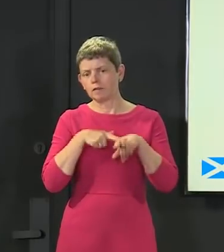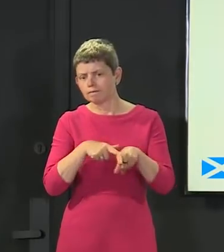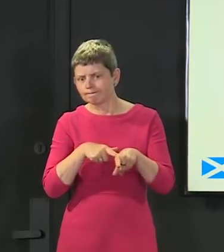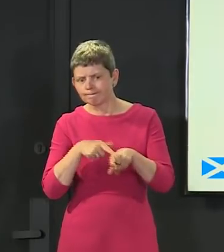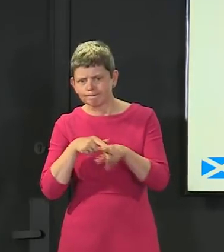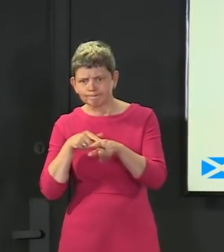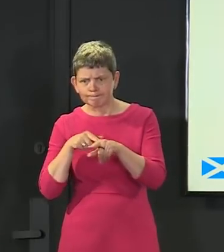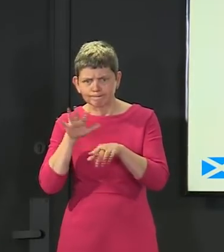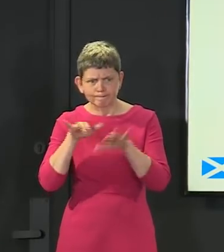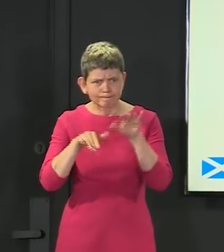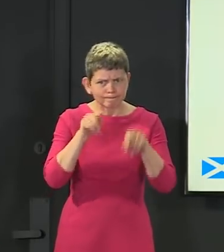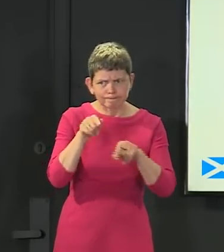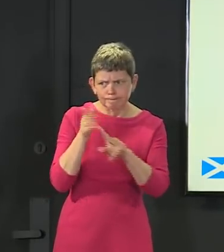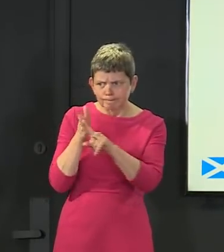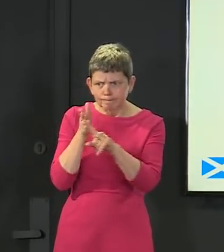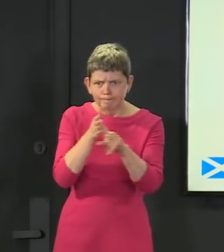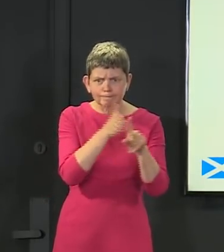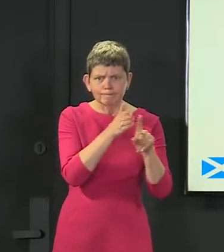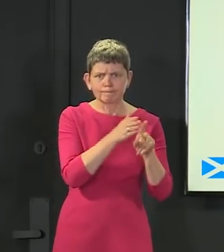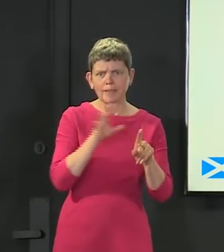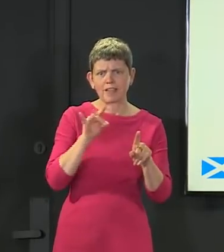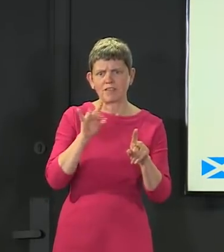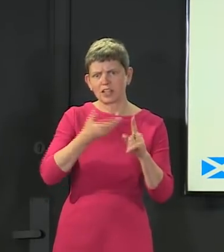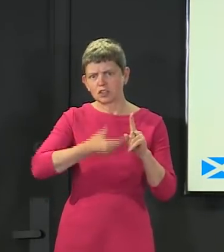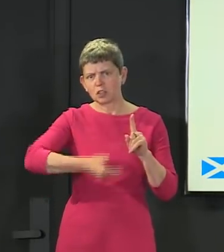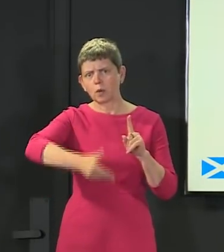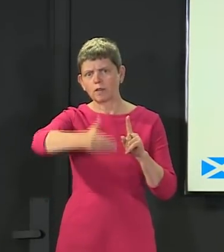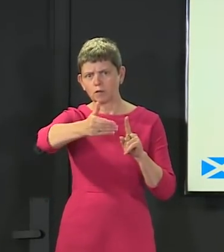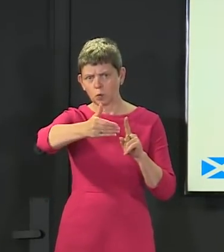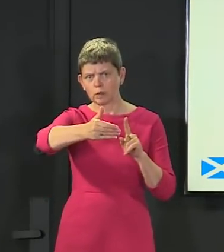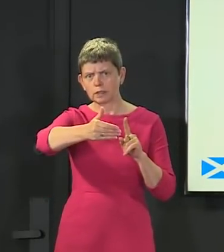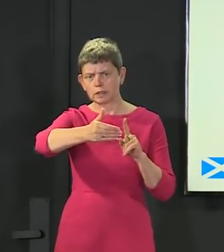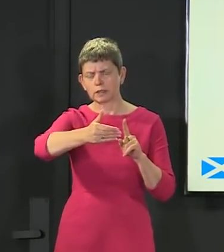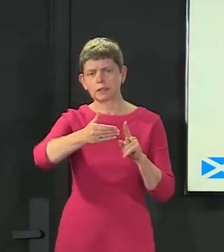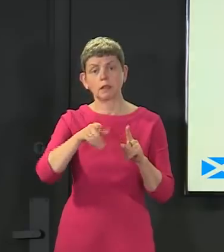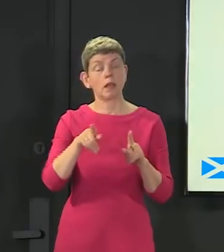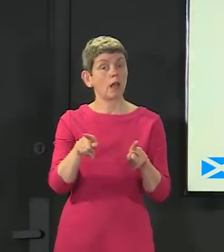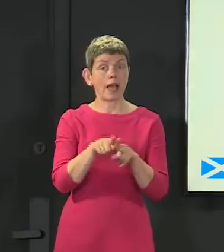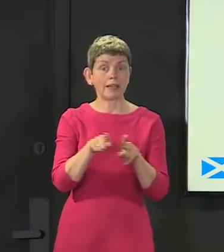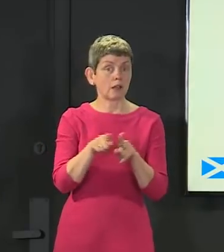other path infectious pathogens and the way that they track across Scotland as well at points in